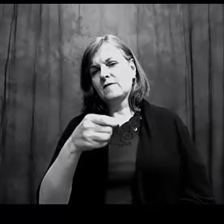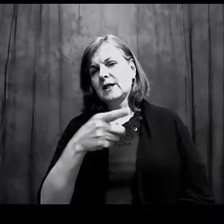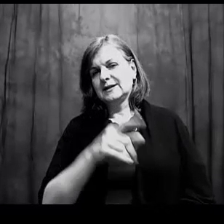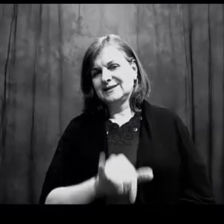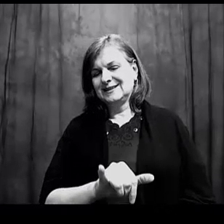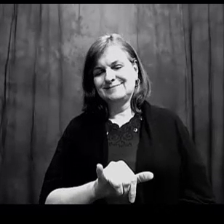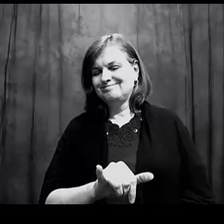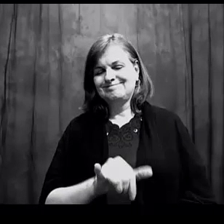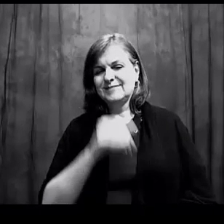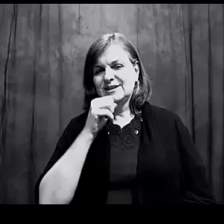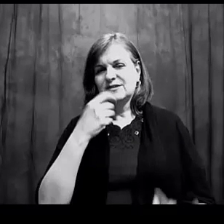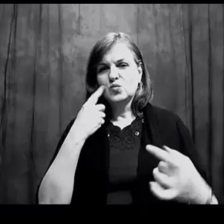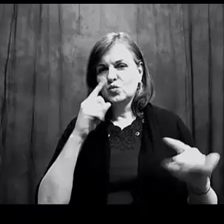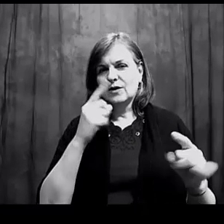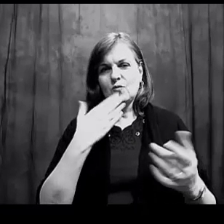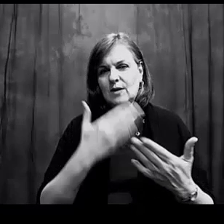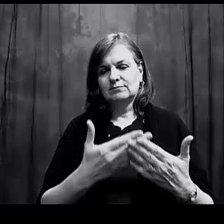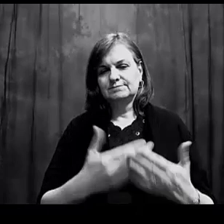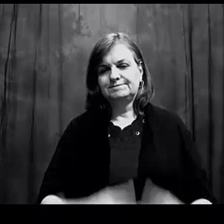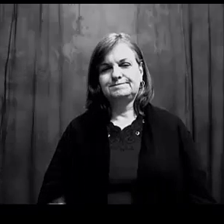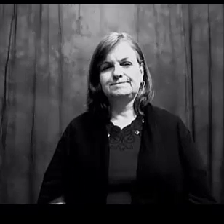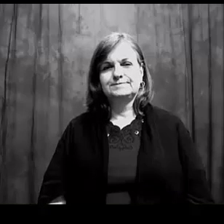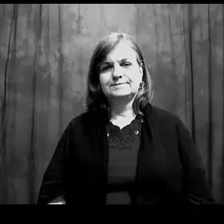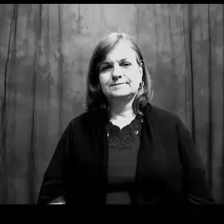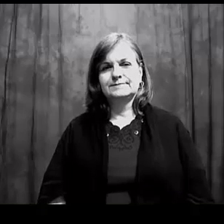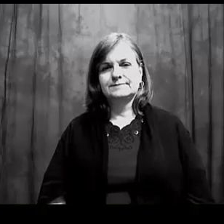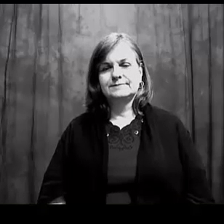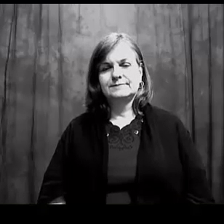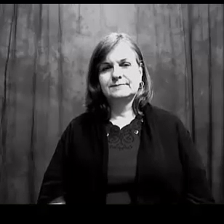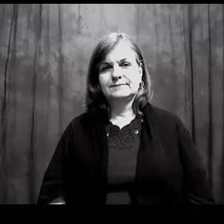you will find very quickly this doesn't work for us